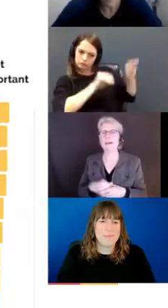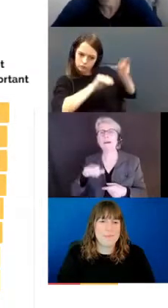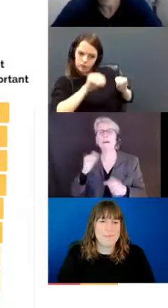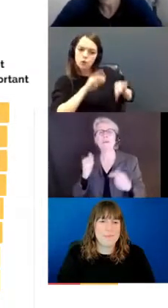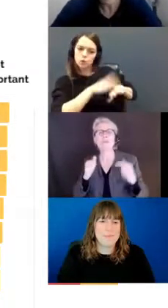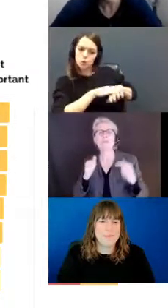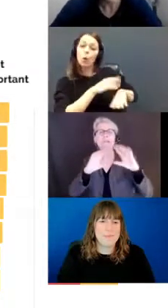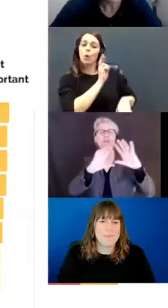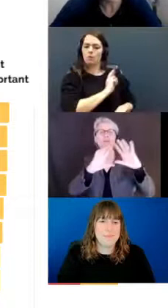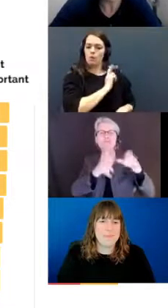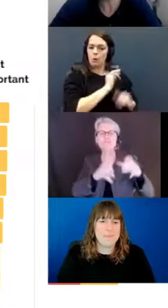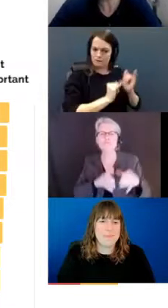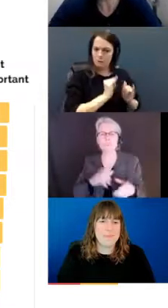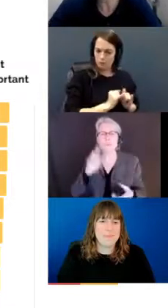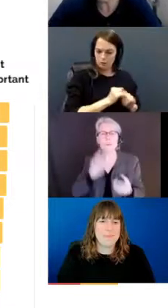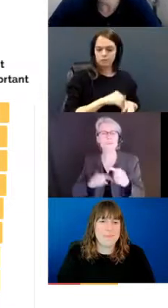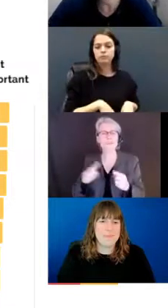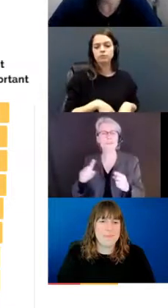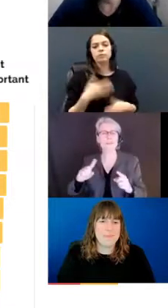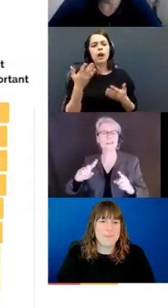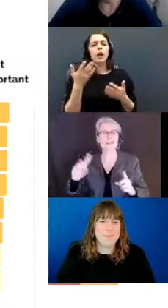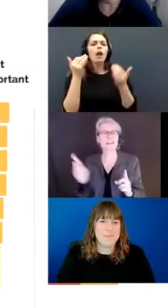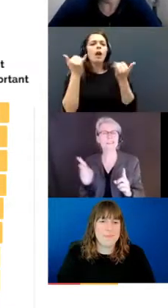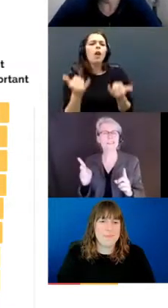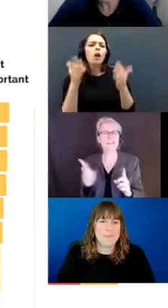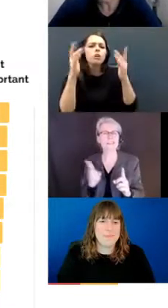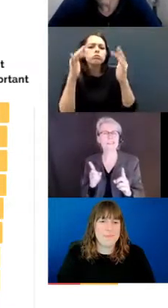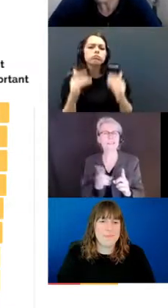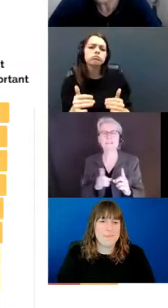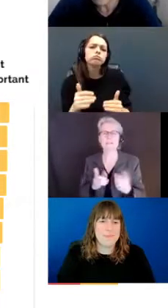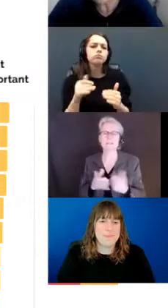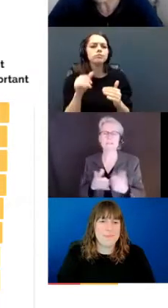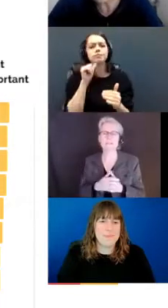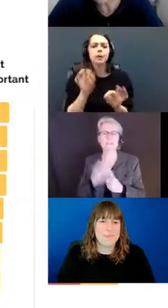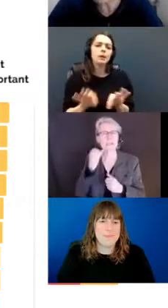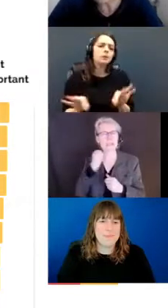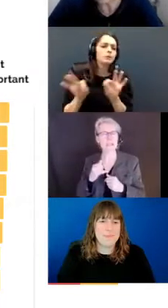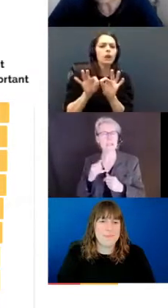but there should be an earning exemption you should be able to earn some money